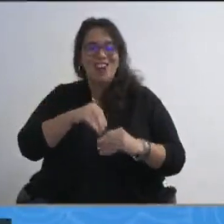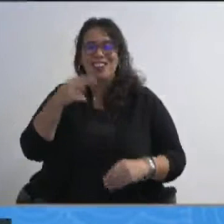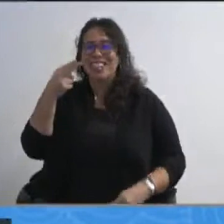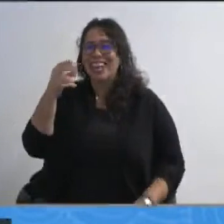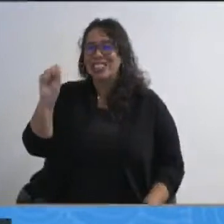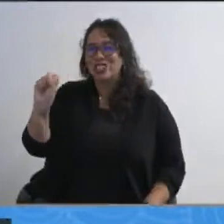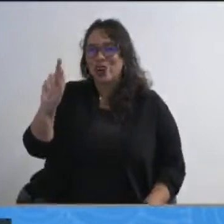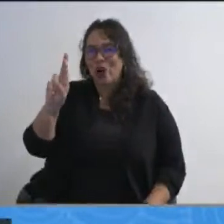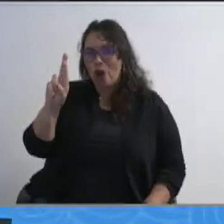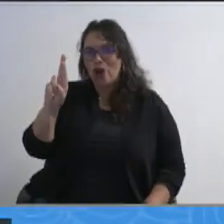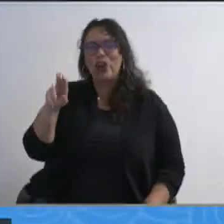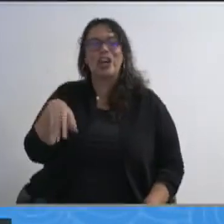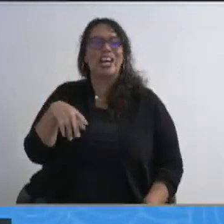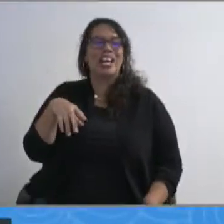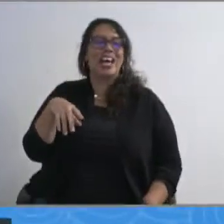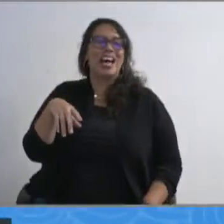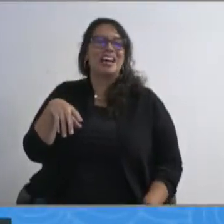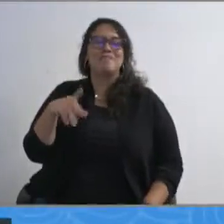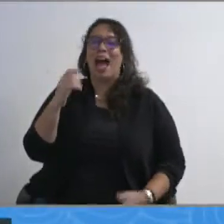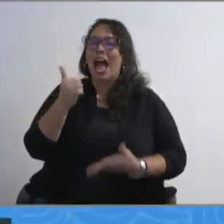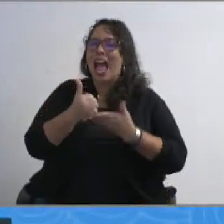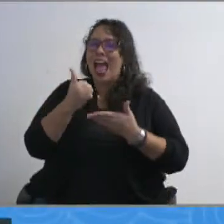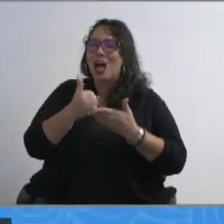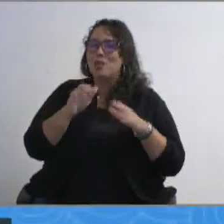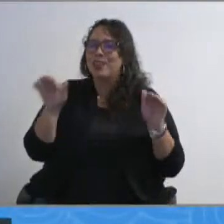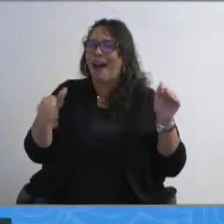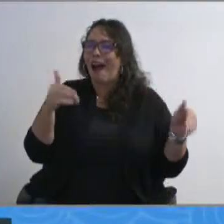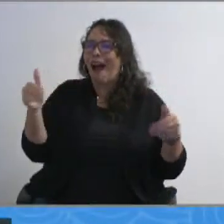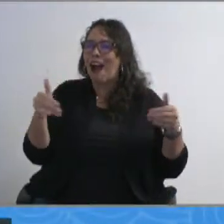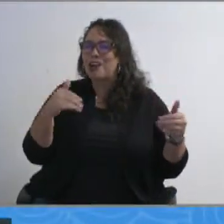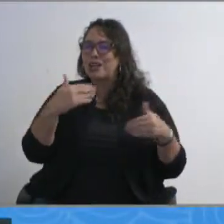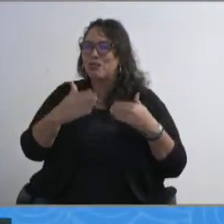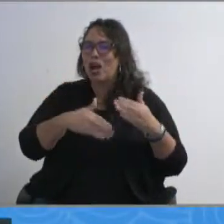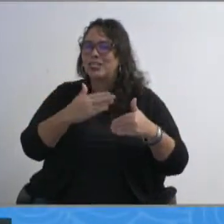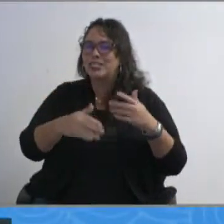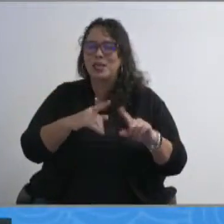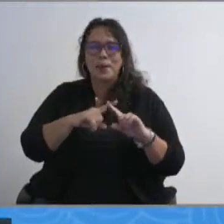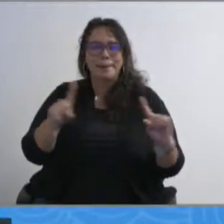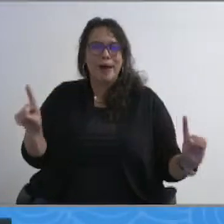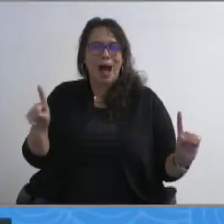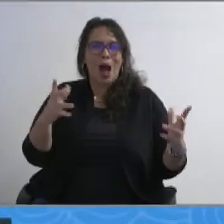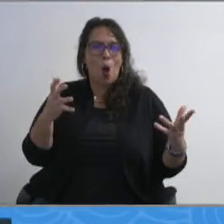And, you know, I help with the hiring process. But I just wanna say that